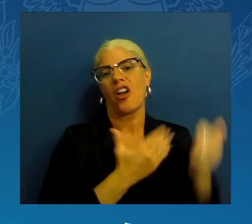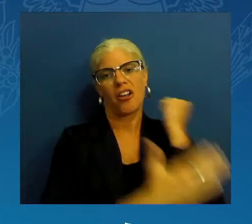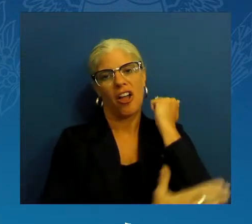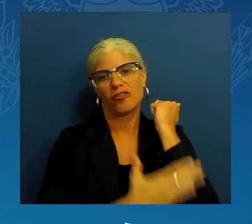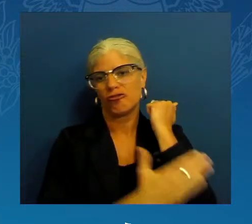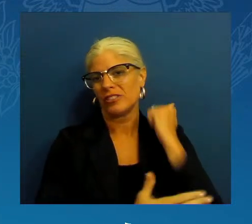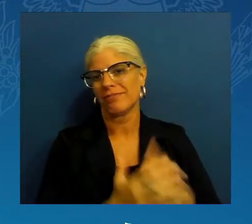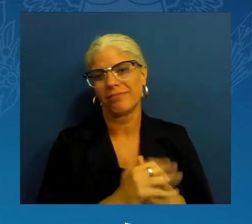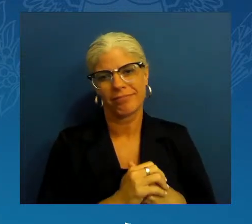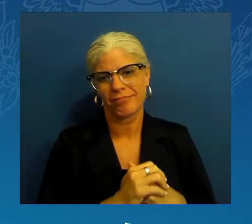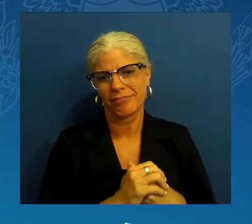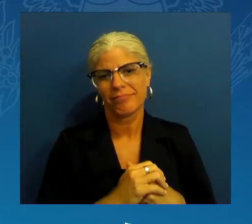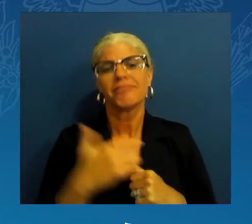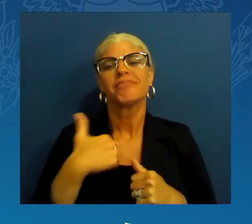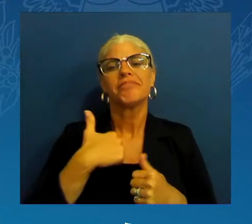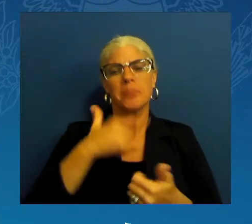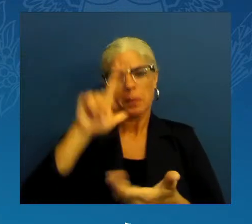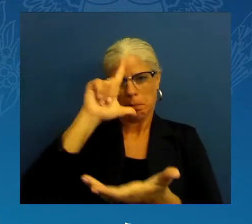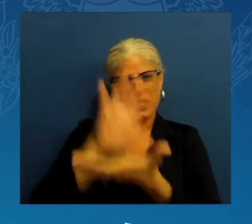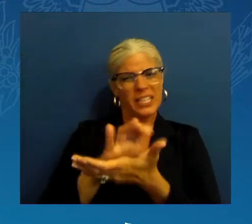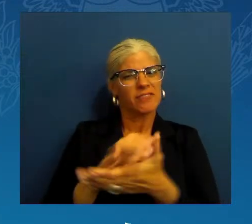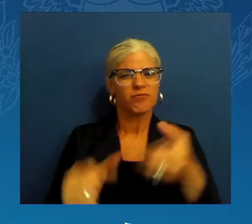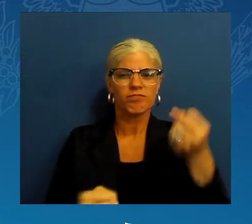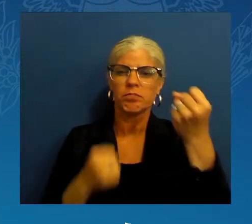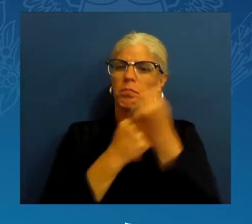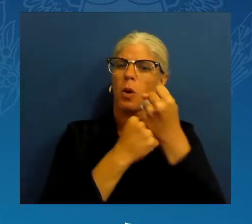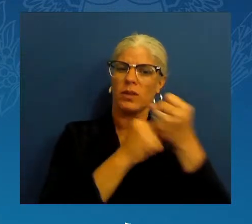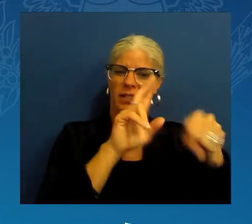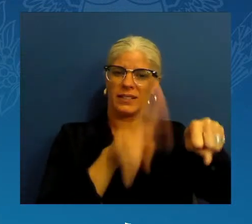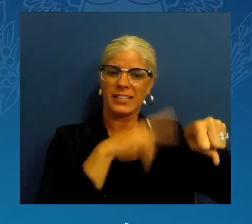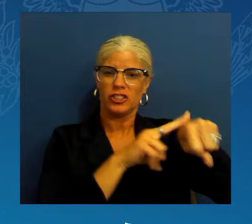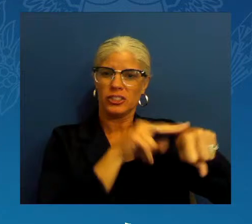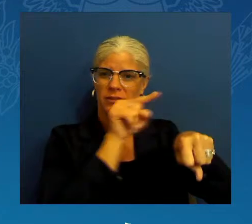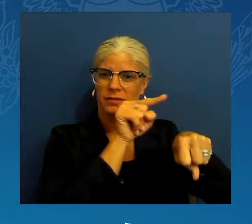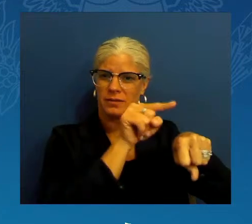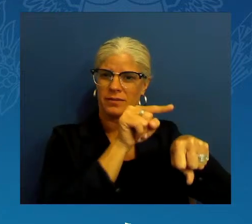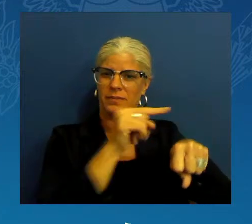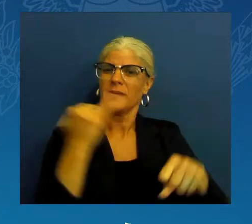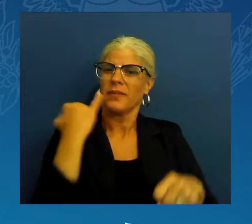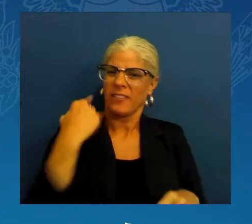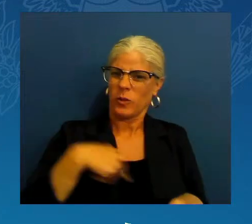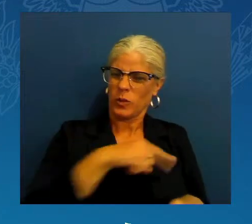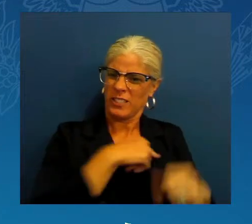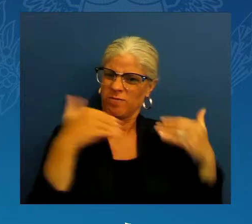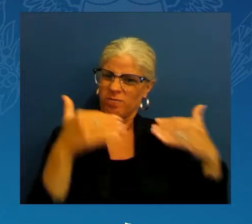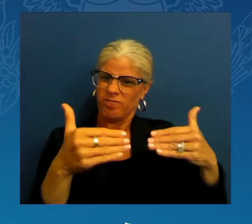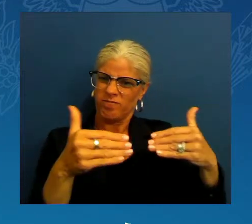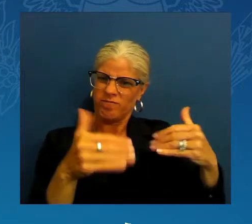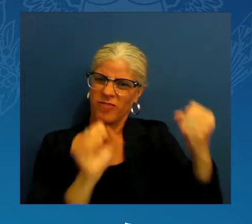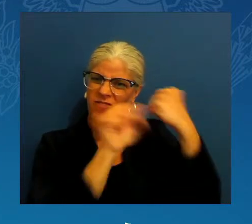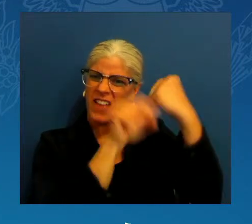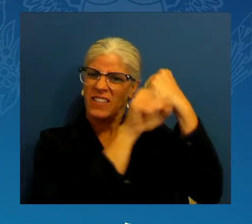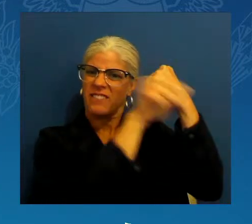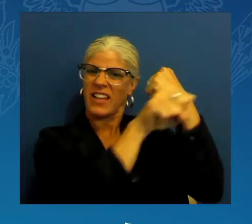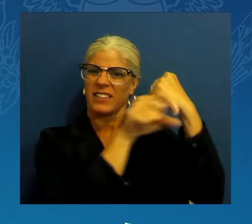to fight for the ideals of our country. So, we who believe in the sacred freedom